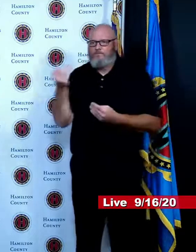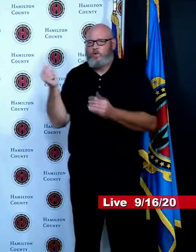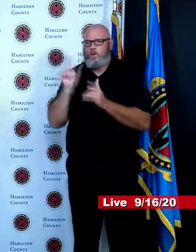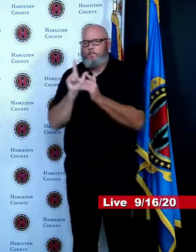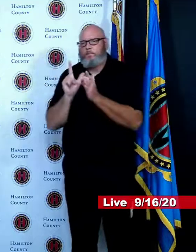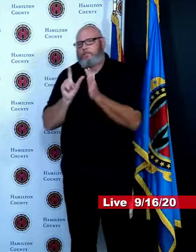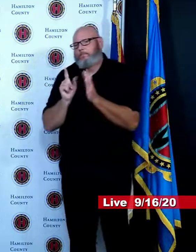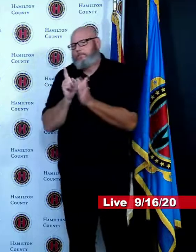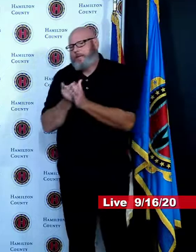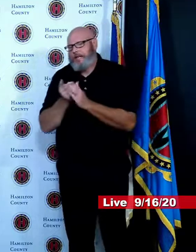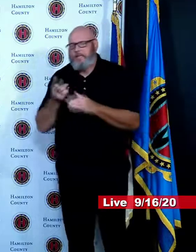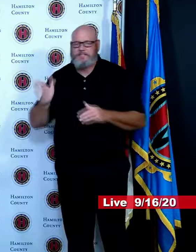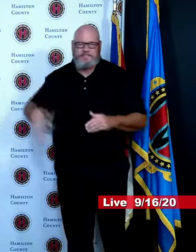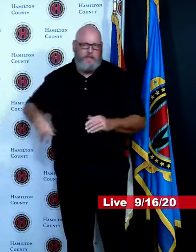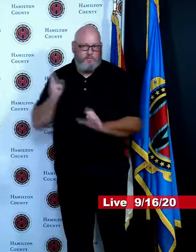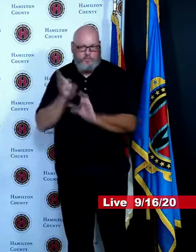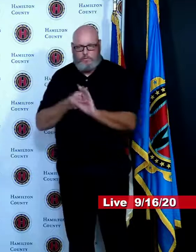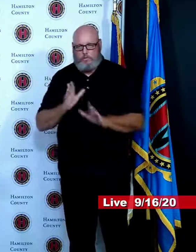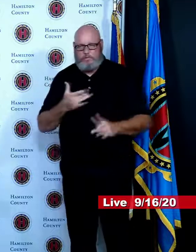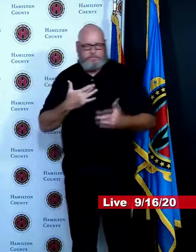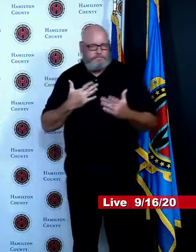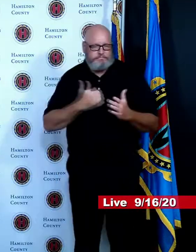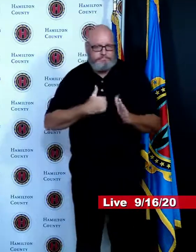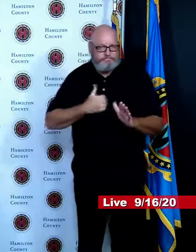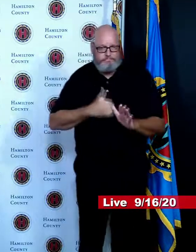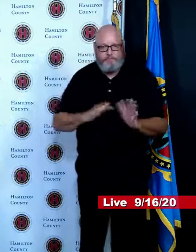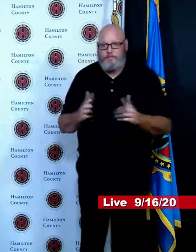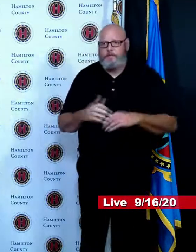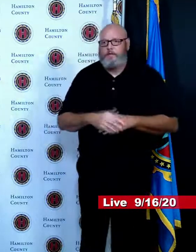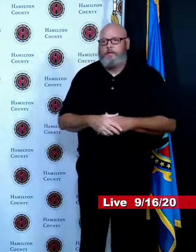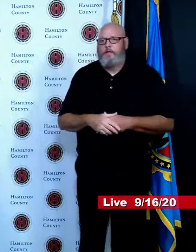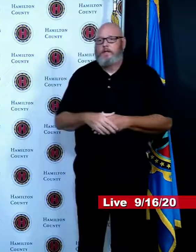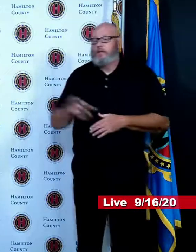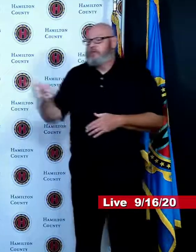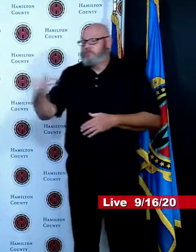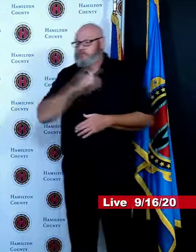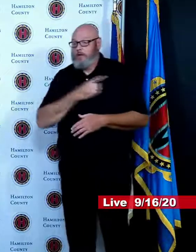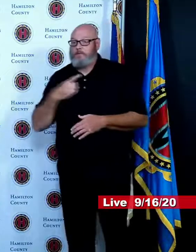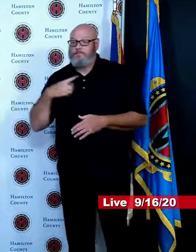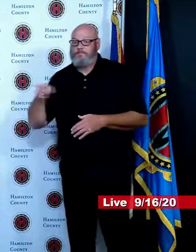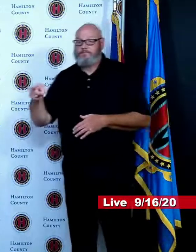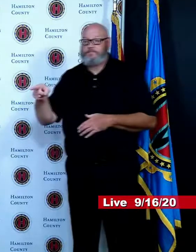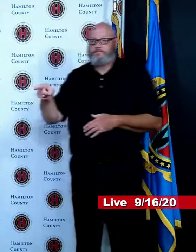Commissioner Dr Driehaus I wonder if you could tell me once again where is miss Greg Kesterman this morning he's on